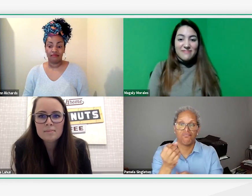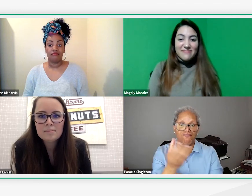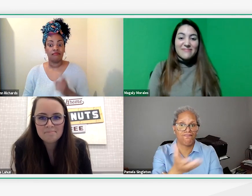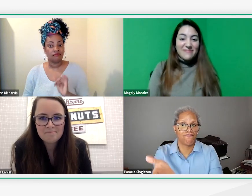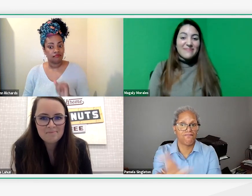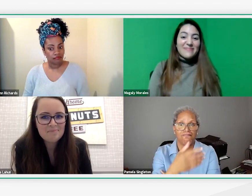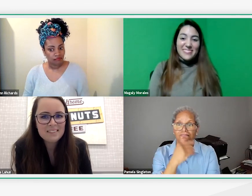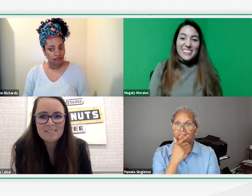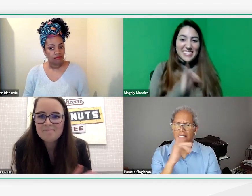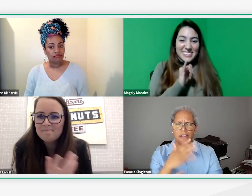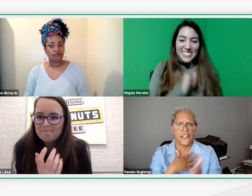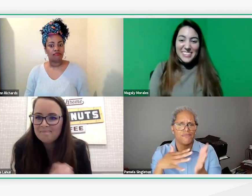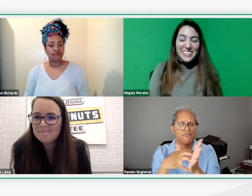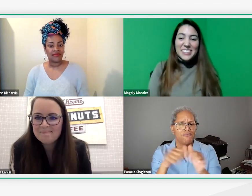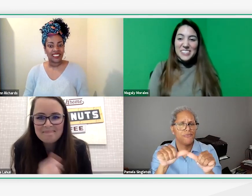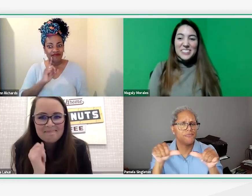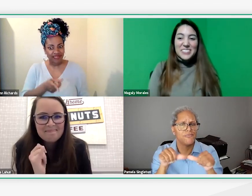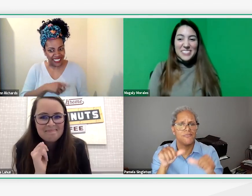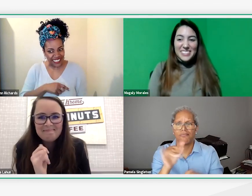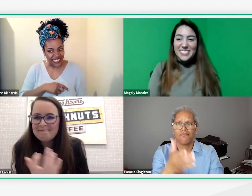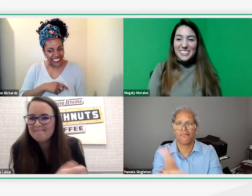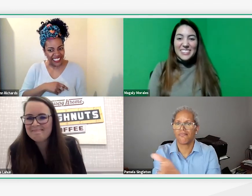Honestly, that's not my area of expertise.